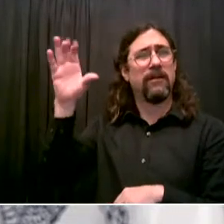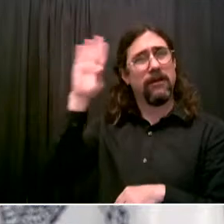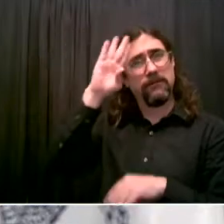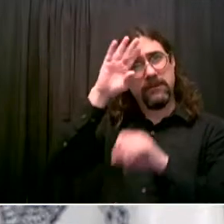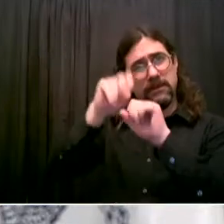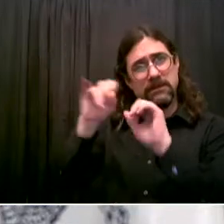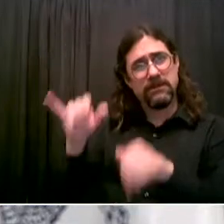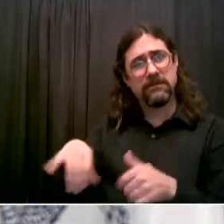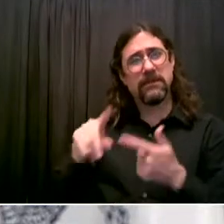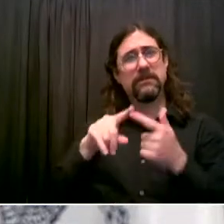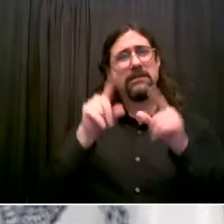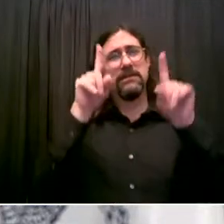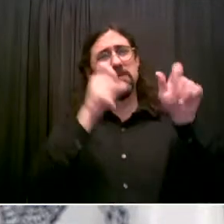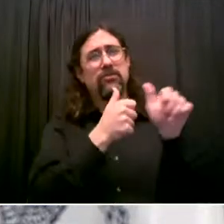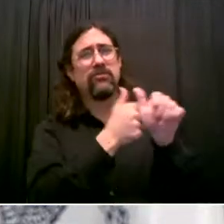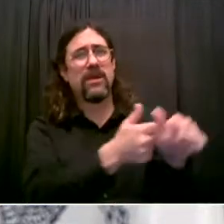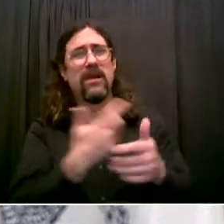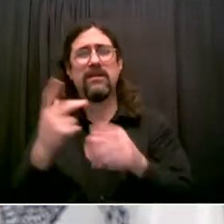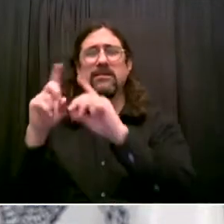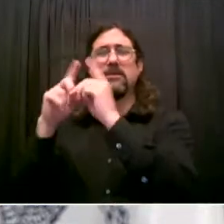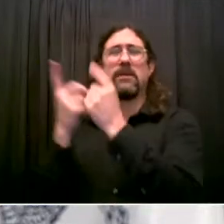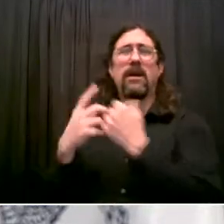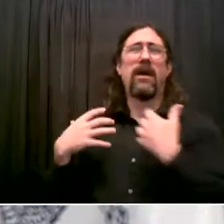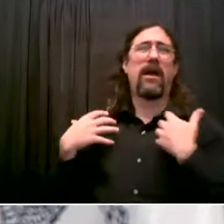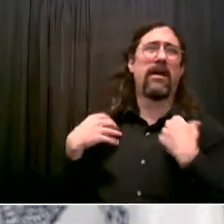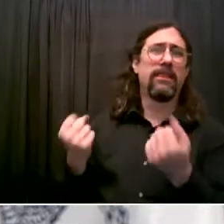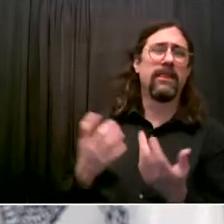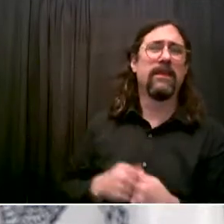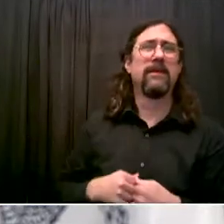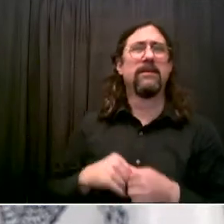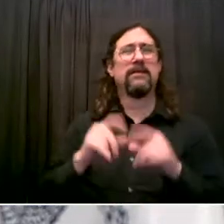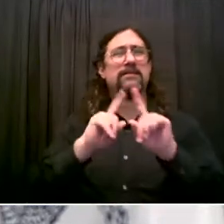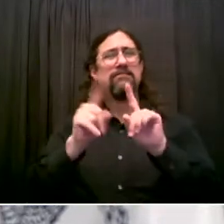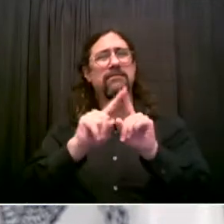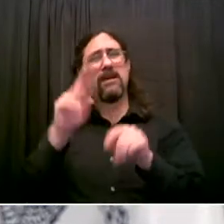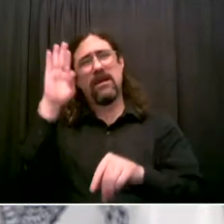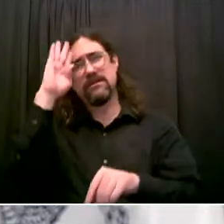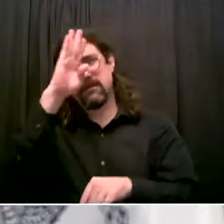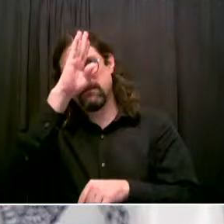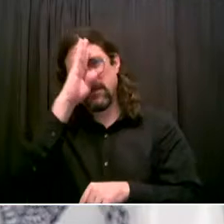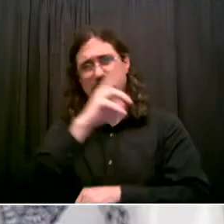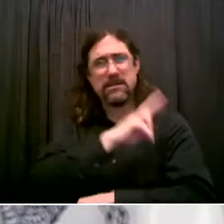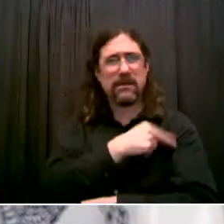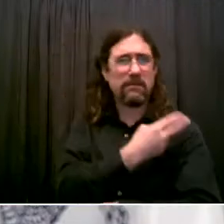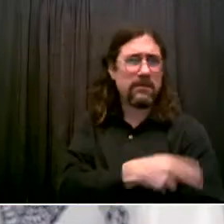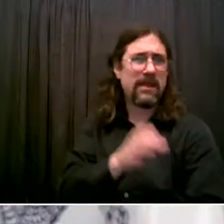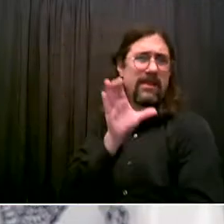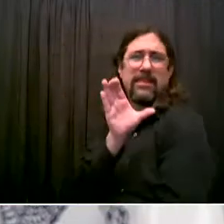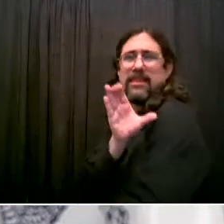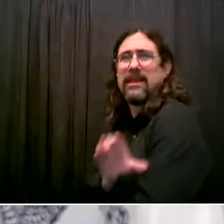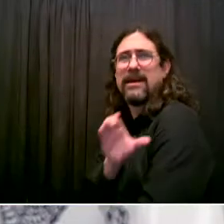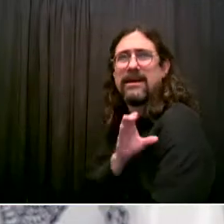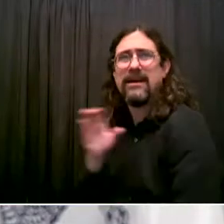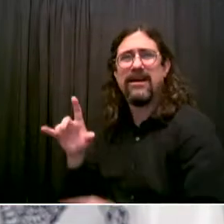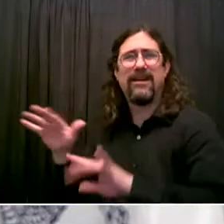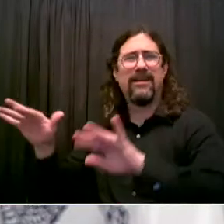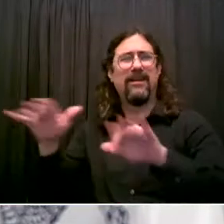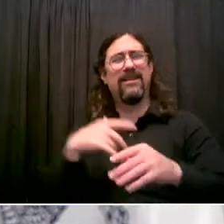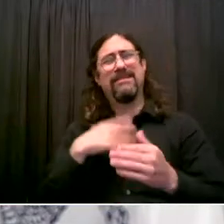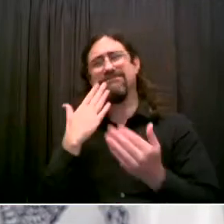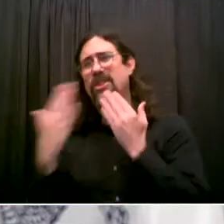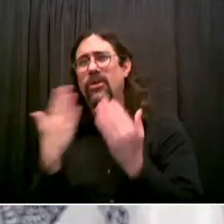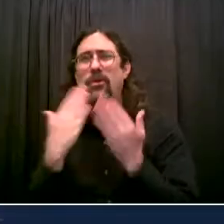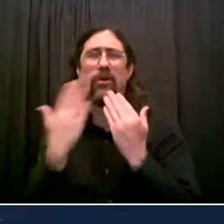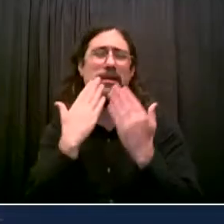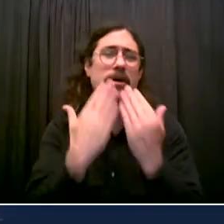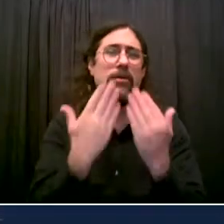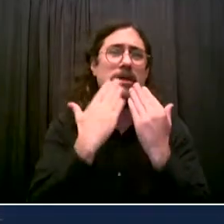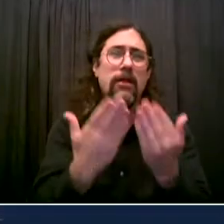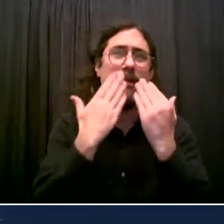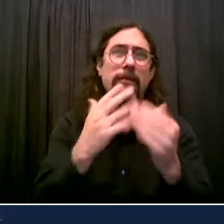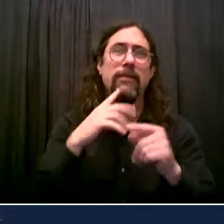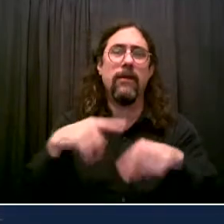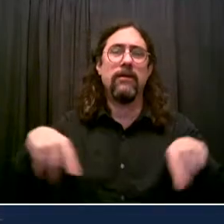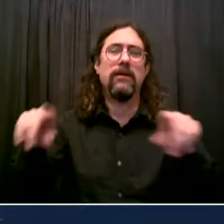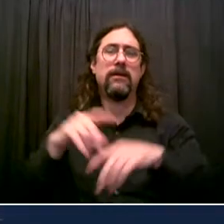VACCINATORS IN THE TEST AND